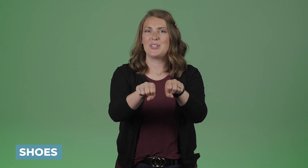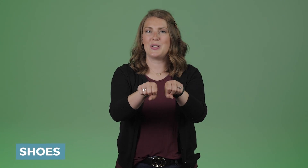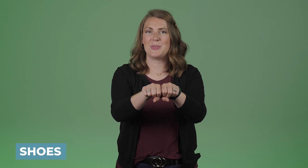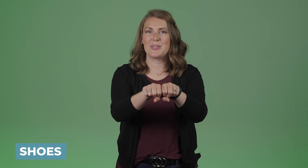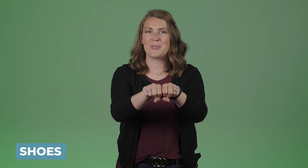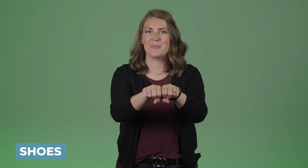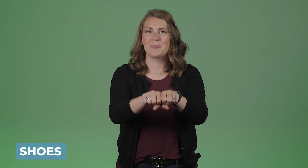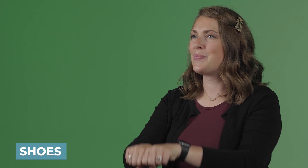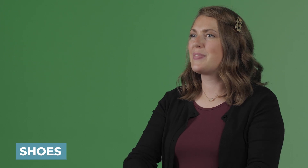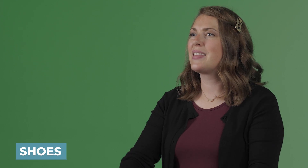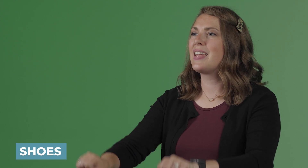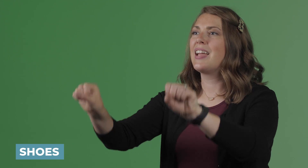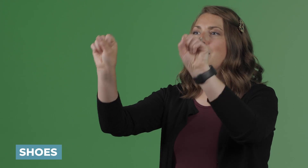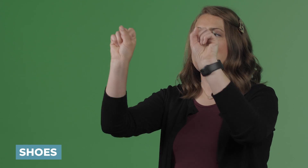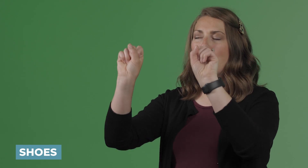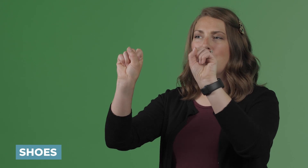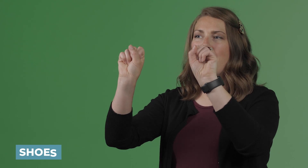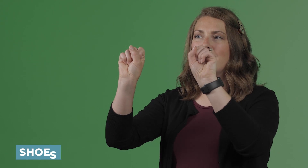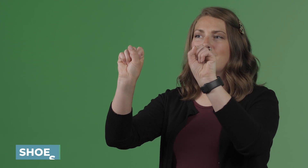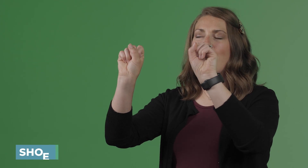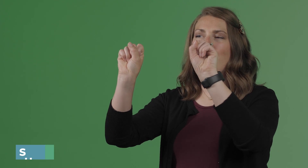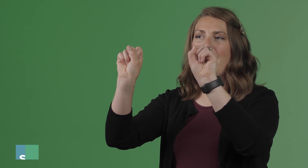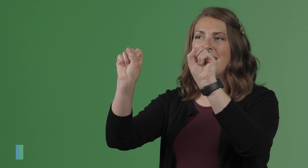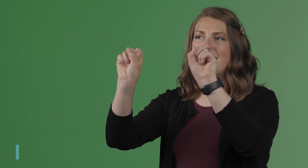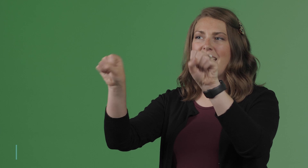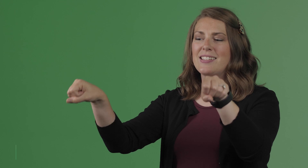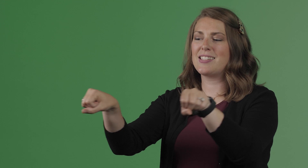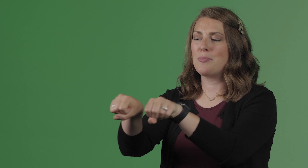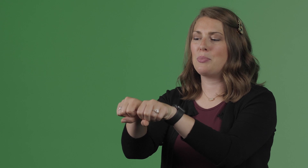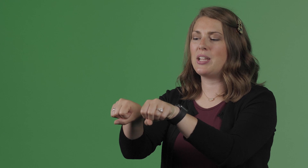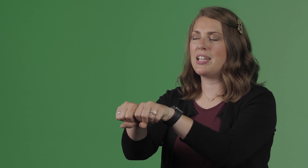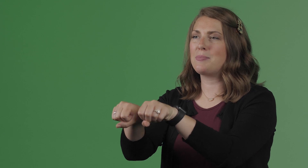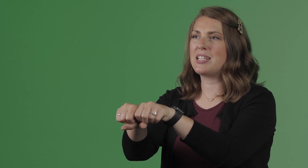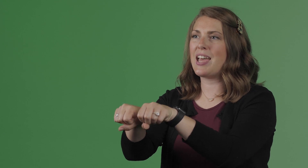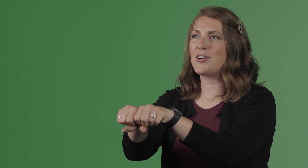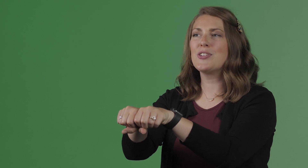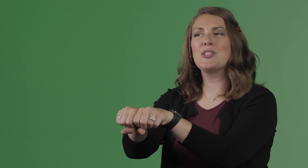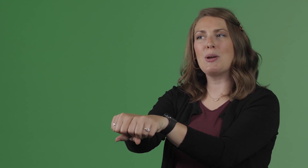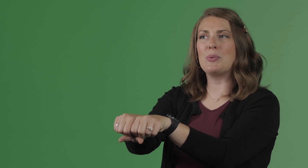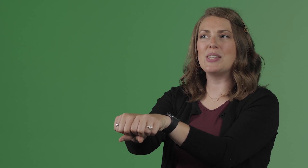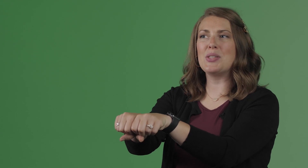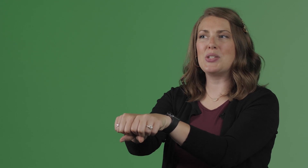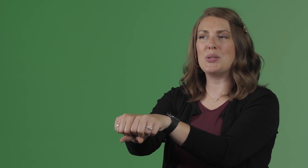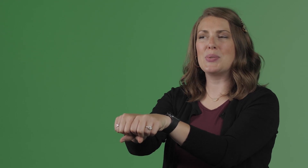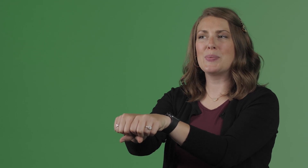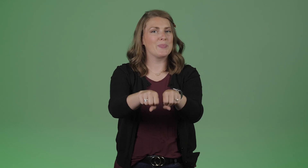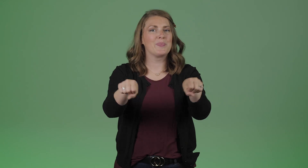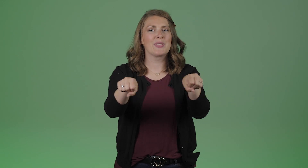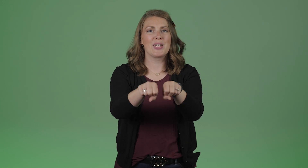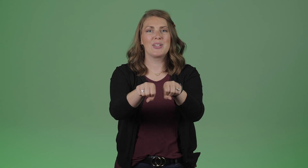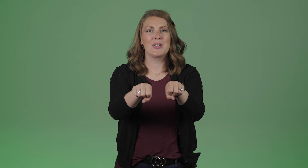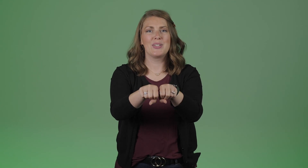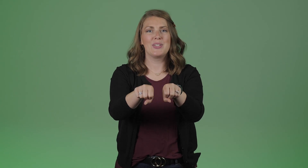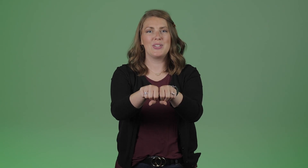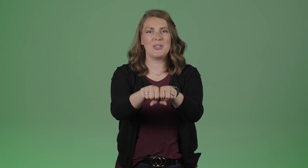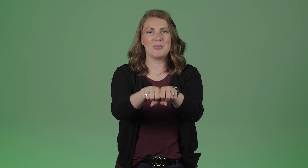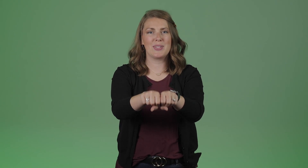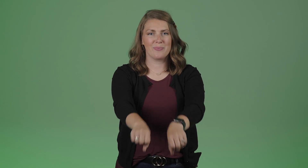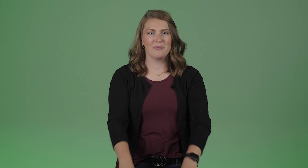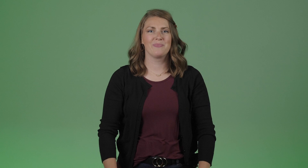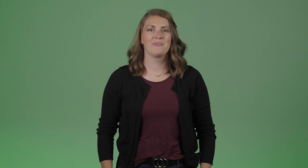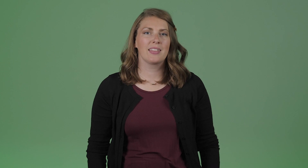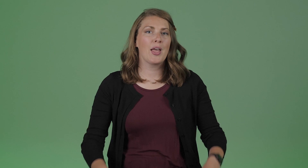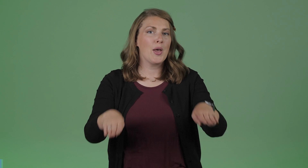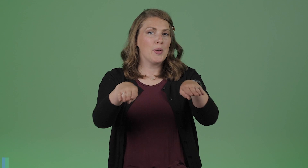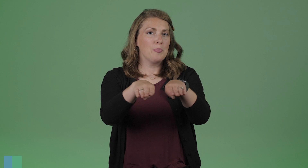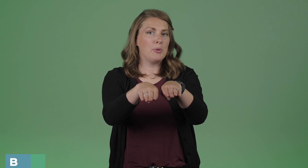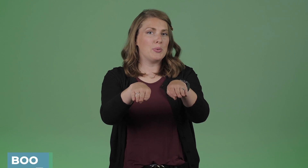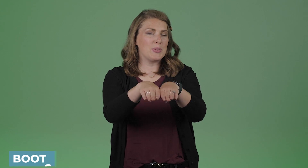shoes,' both hands are 'S' hands bringing them together to represent the shoes 'shoes.' 'Boots,